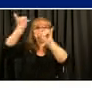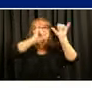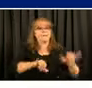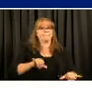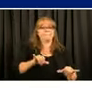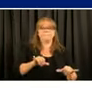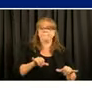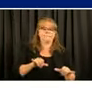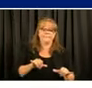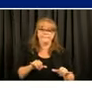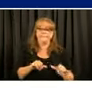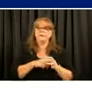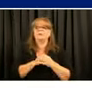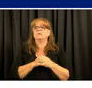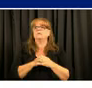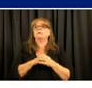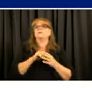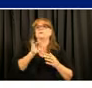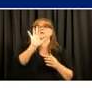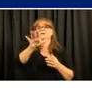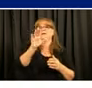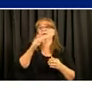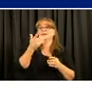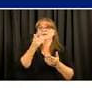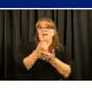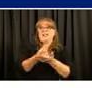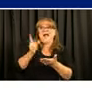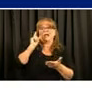and today they're joined by two more counties gunnison county and moffitt county